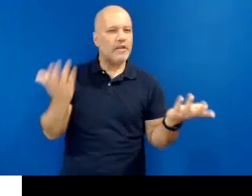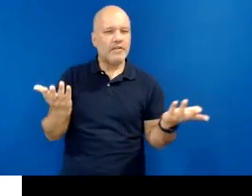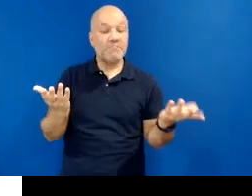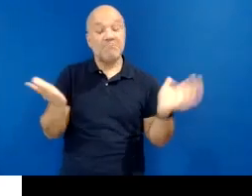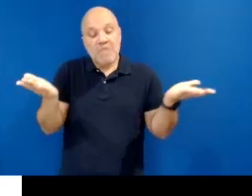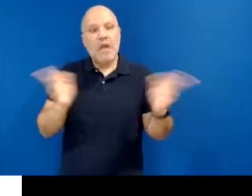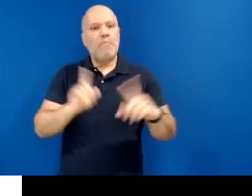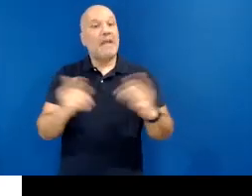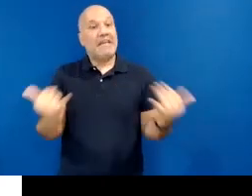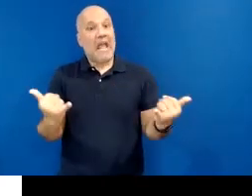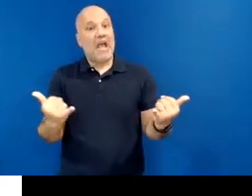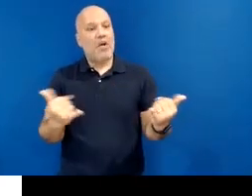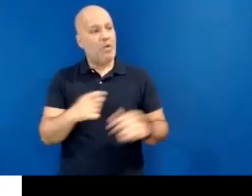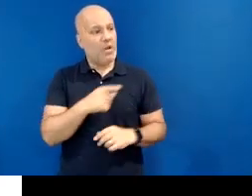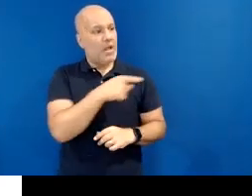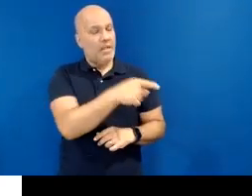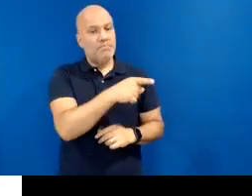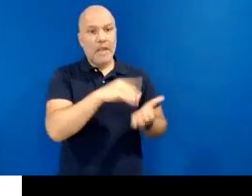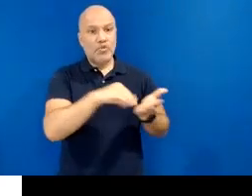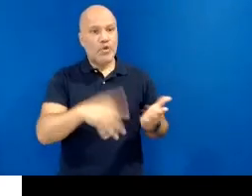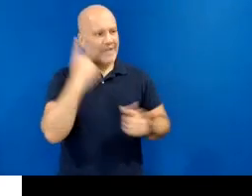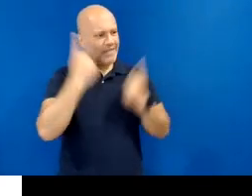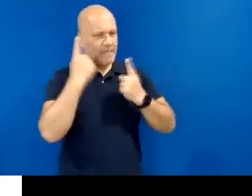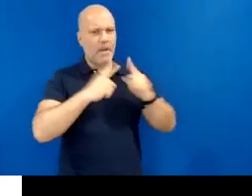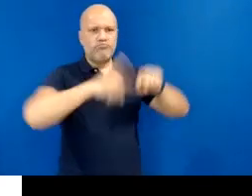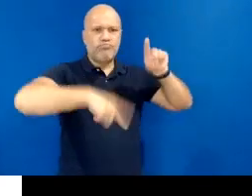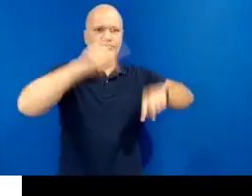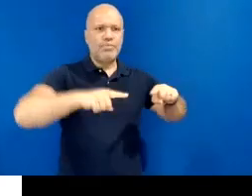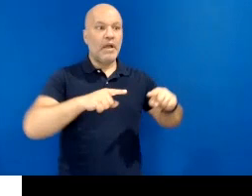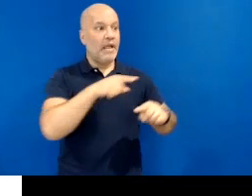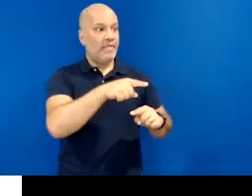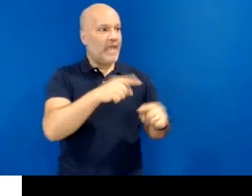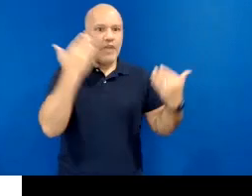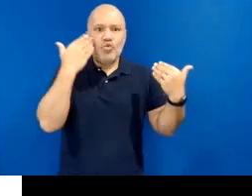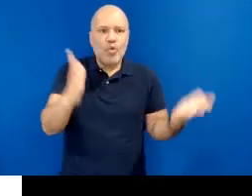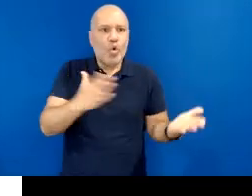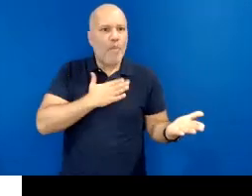And they don't know that background about me either. They don't know. They see what they see when I walk into the classroom.